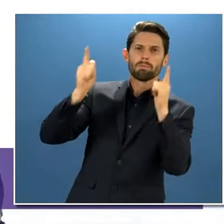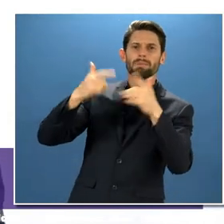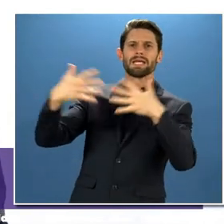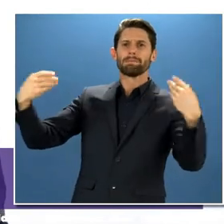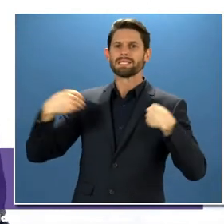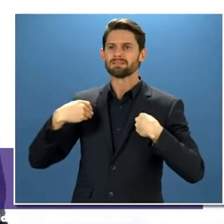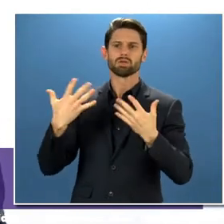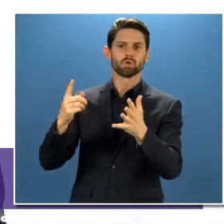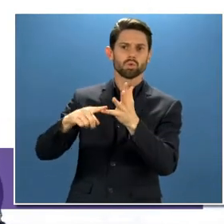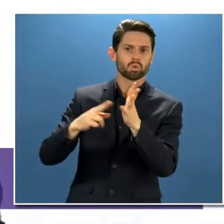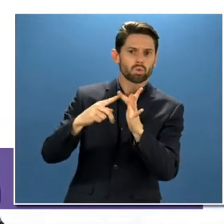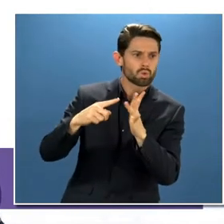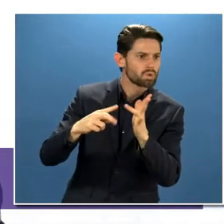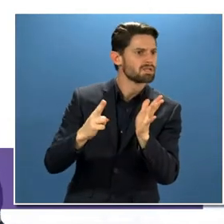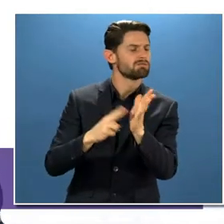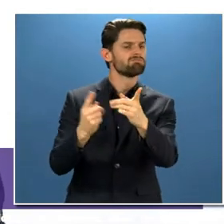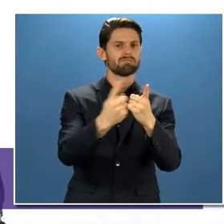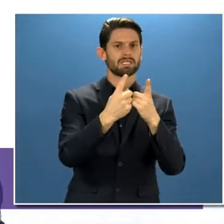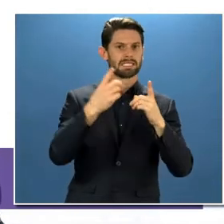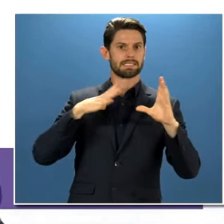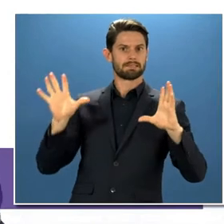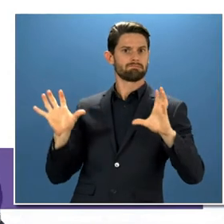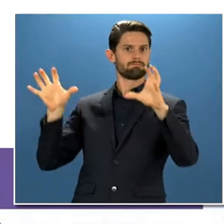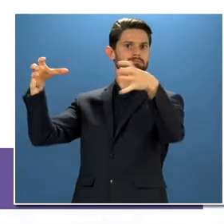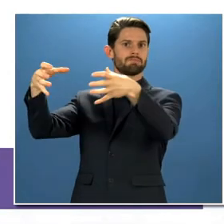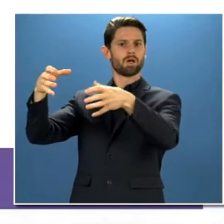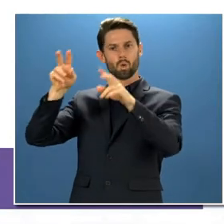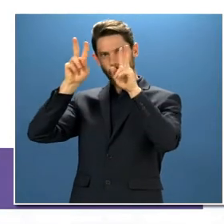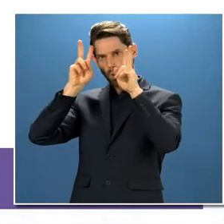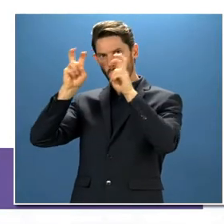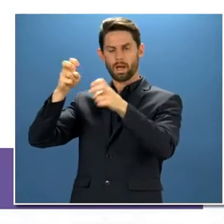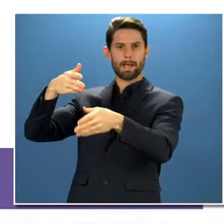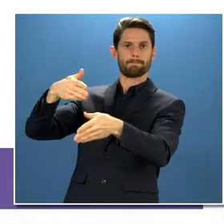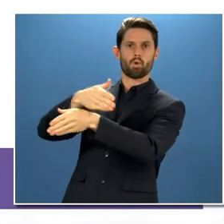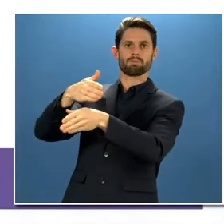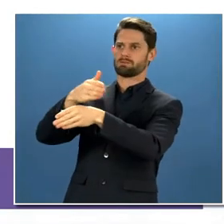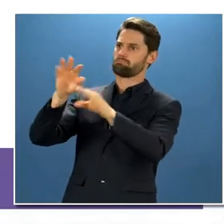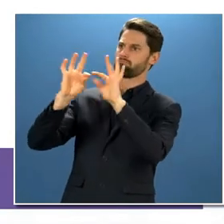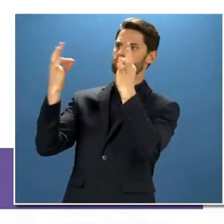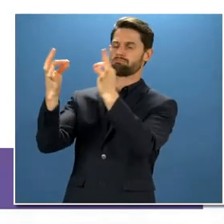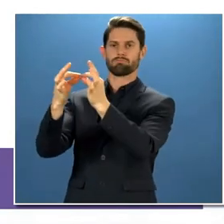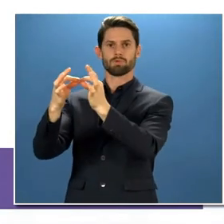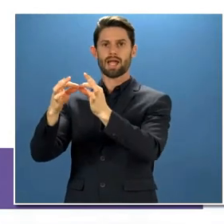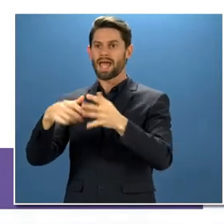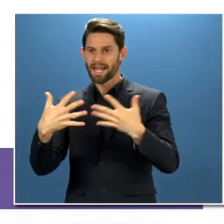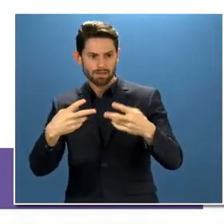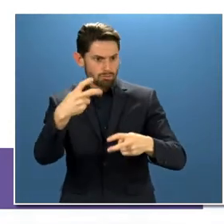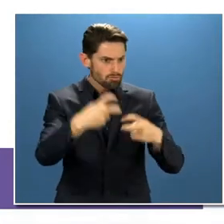create an employment resource for people with disabilities to deal with issues relating to employment.